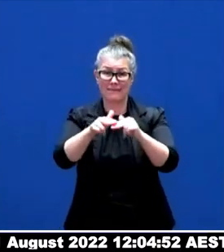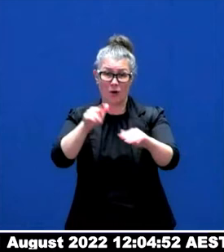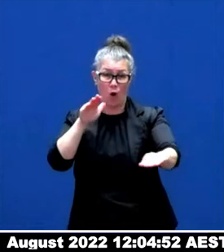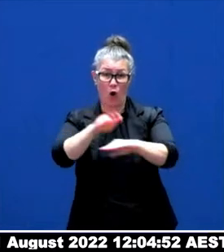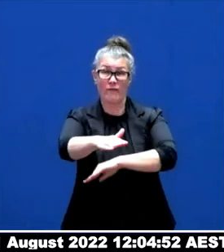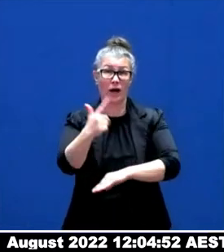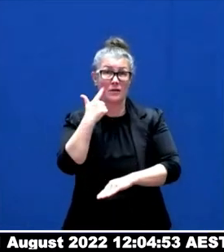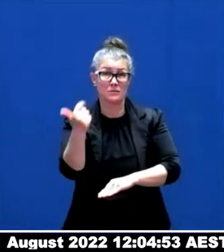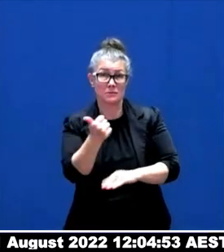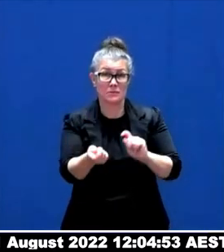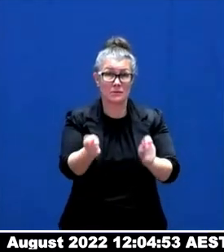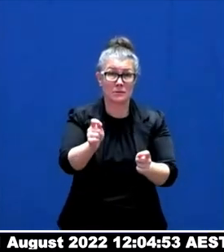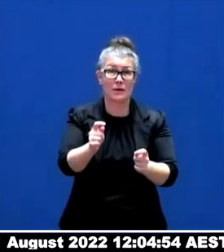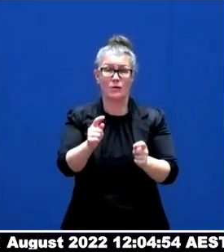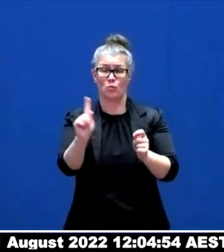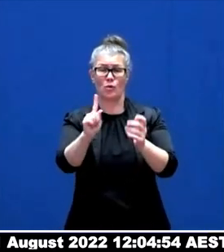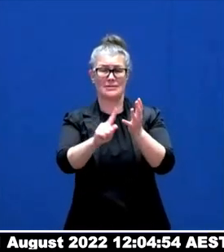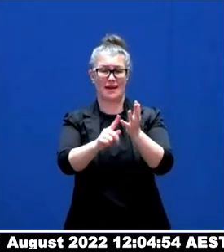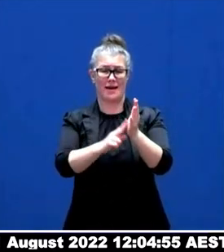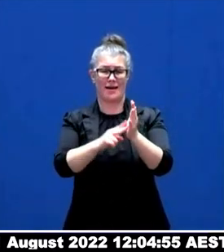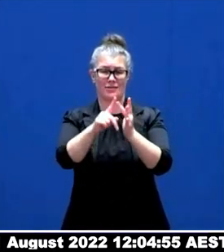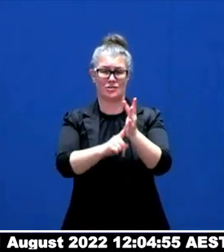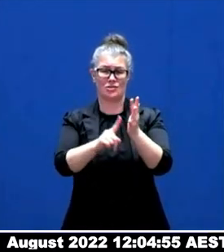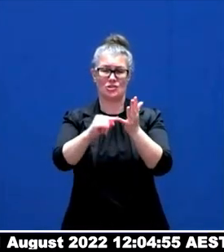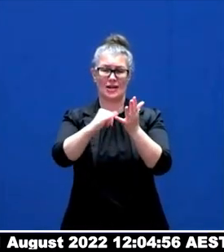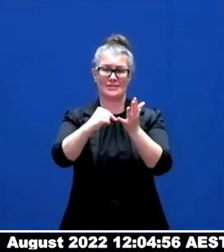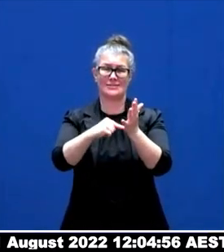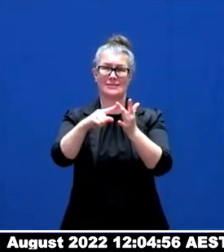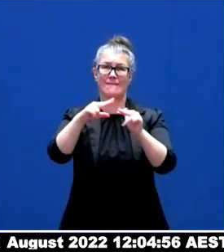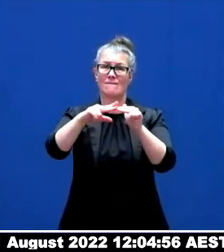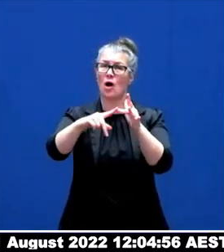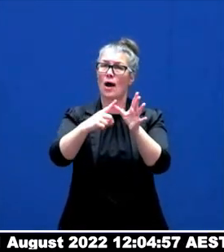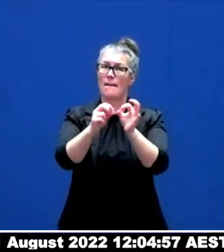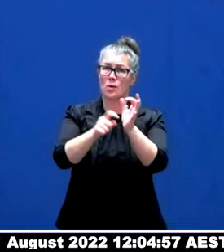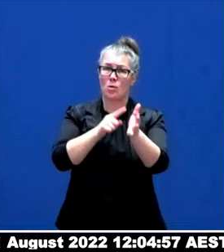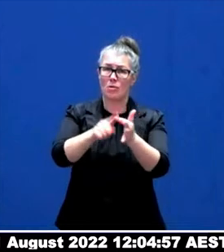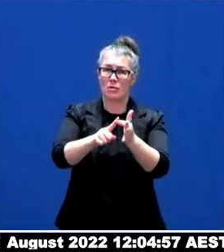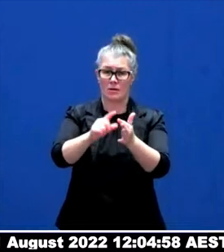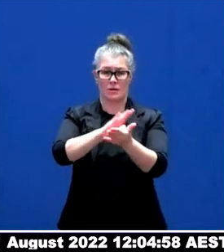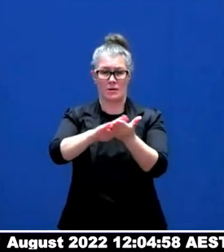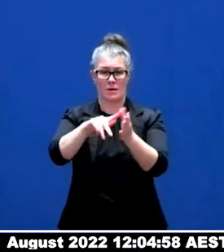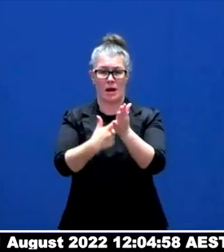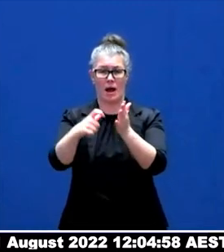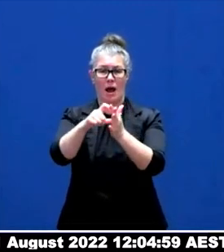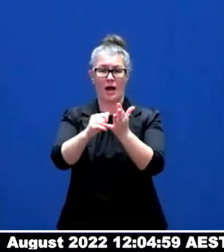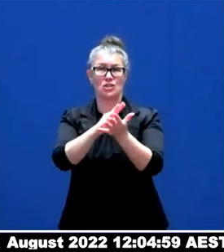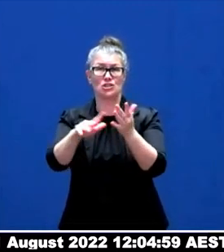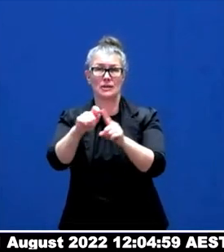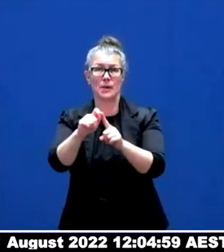No, not in detail. MS EASTMAN: Accept this proposition that unjustifiable hardships are not just limited to the cost of the adjustment.